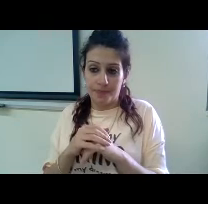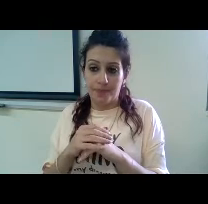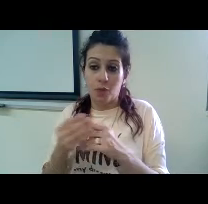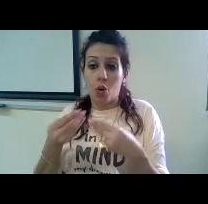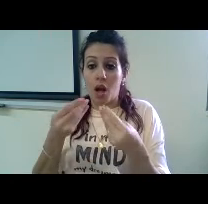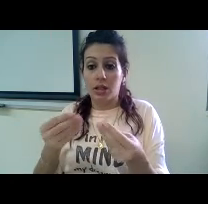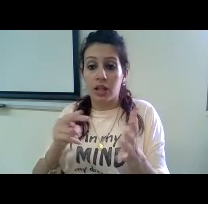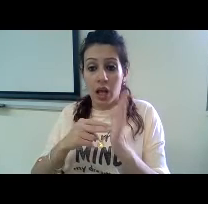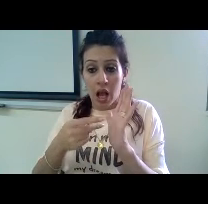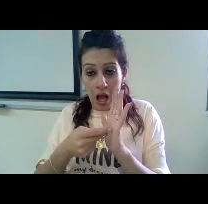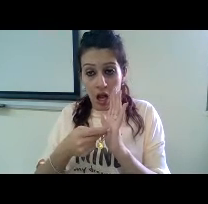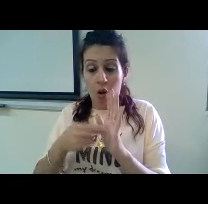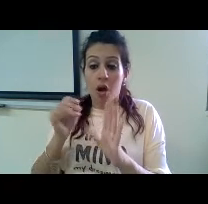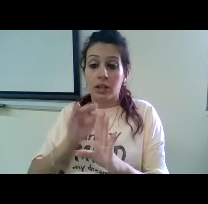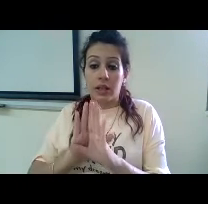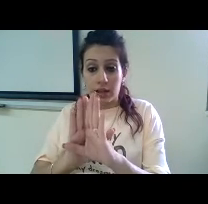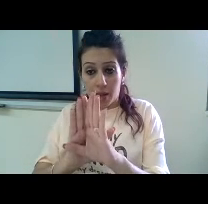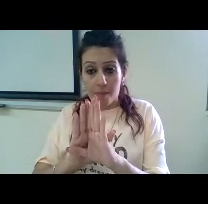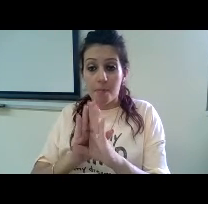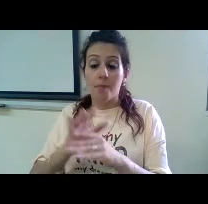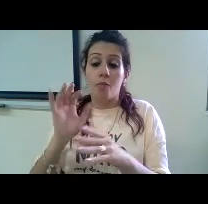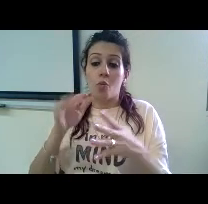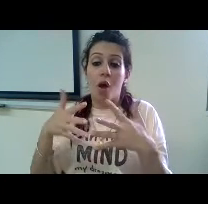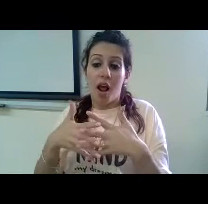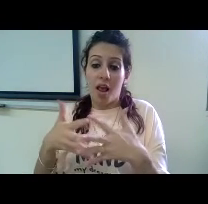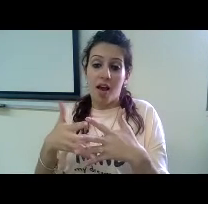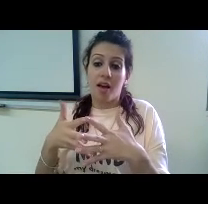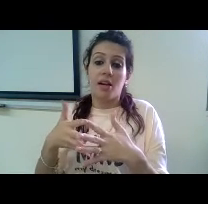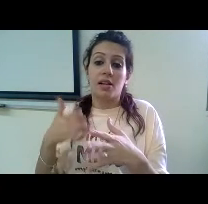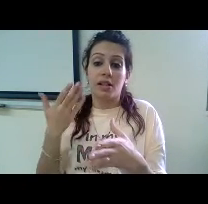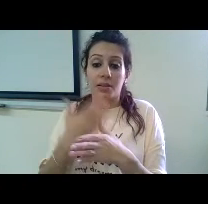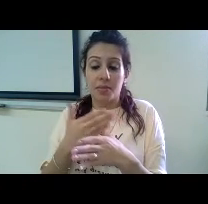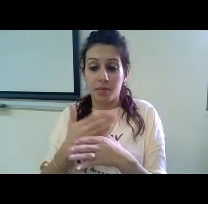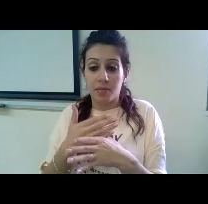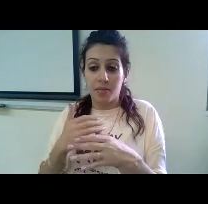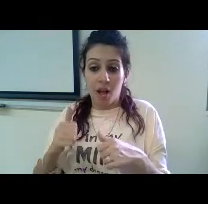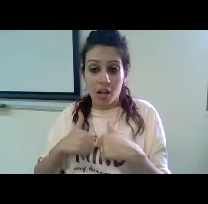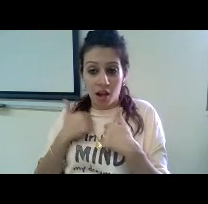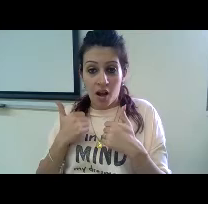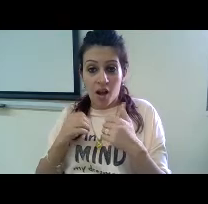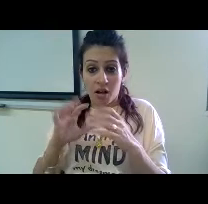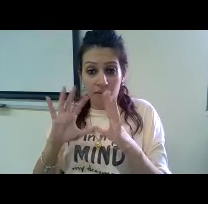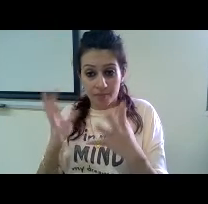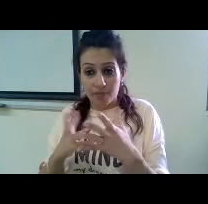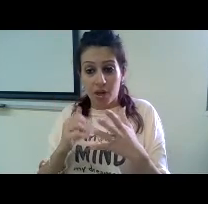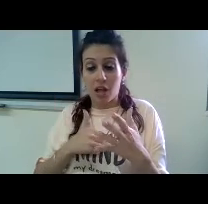comfortable and confident to engage with the professional.